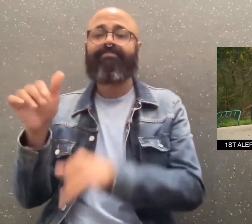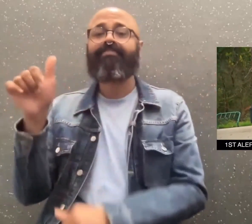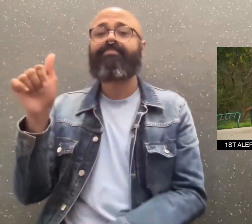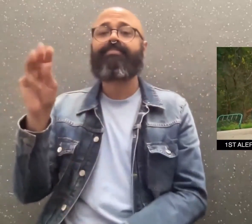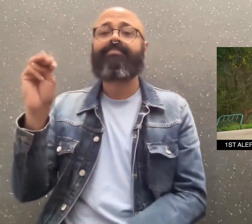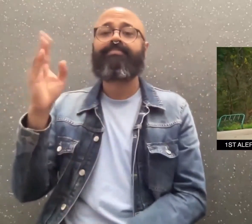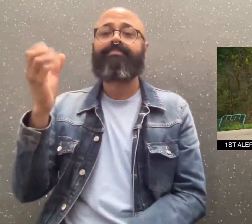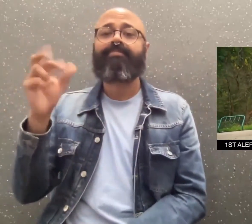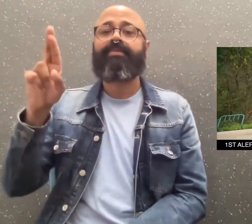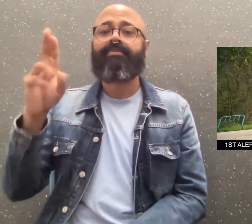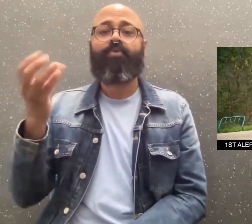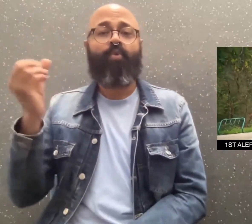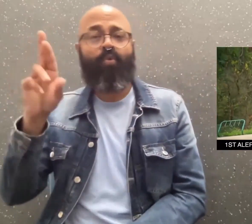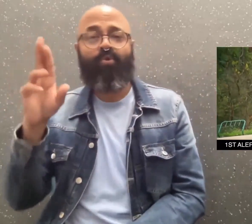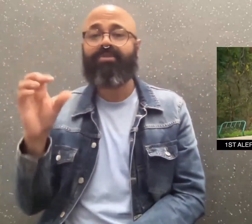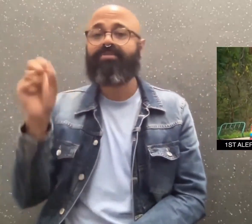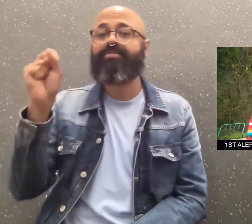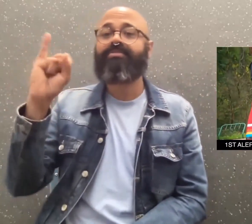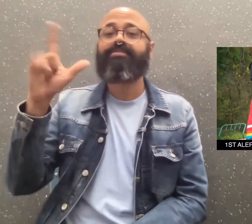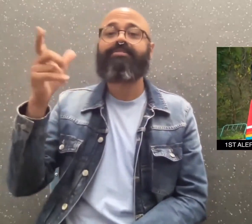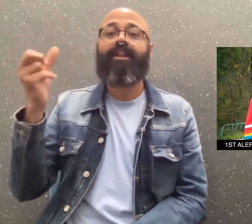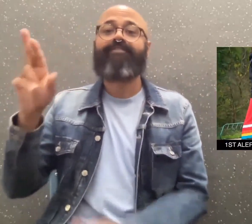It's similar to an amber or silver alert.